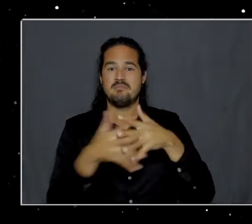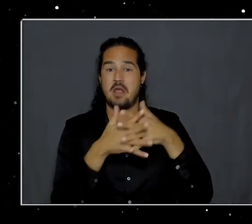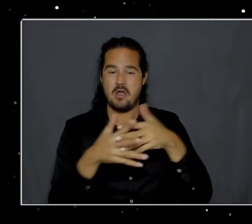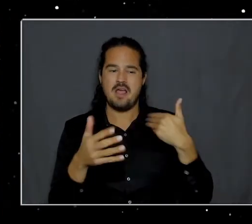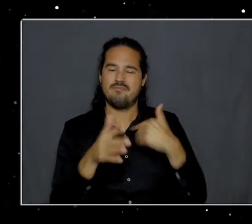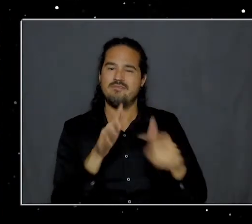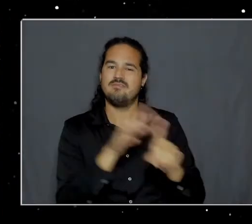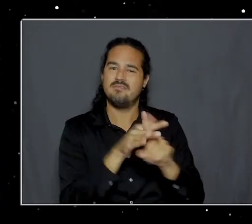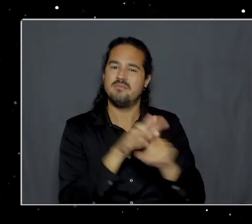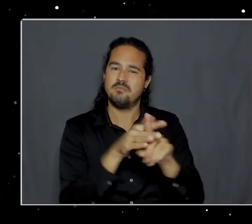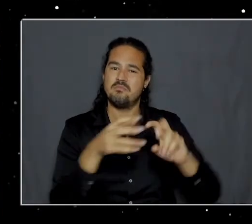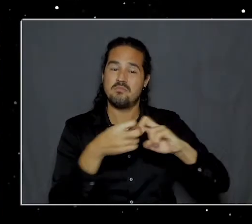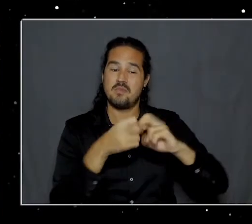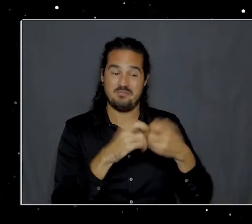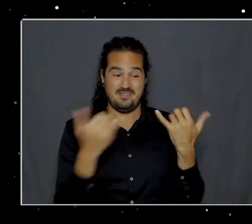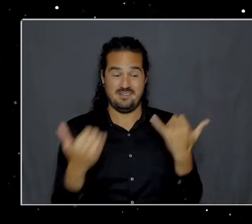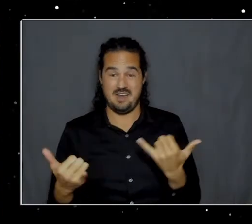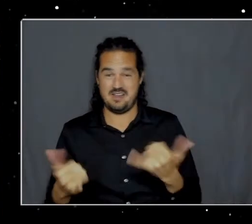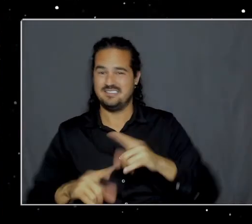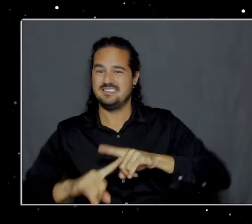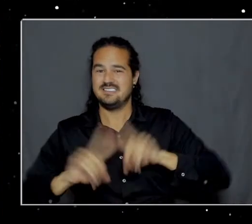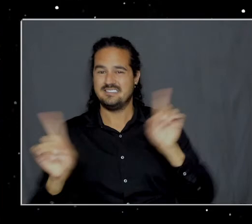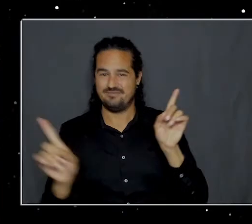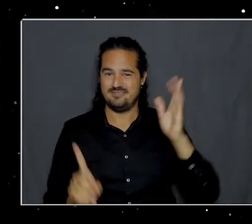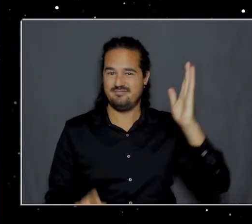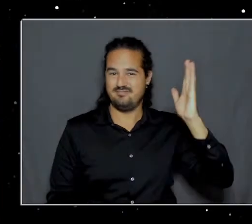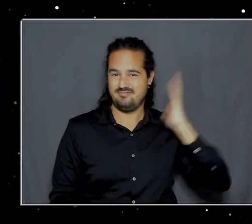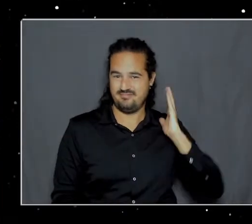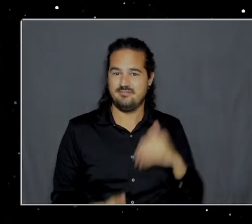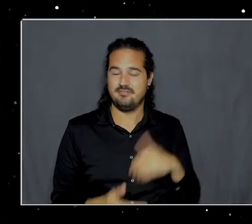AROUND THE TIME WHEN THE COUNTRY HAD A DIFFERENT SET OF PROBLEMS. AND OF COURSE, BY SOME ACCOUNTS,